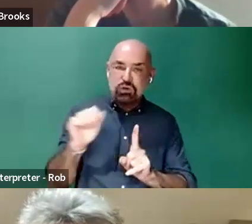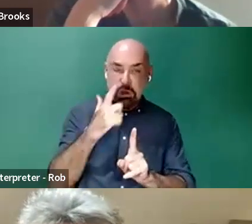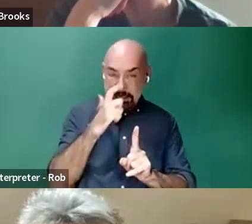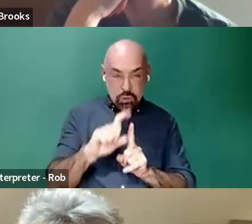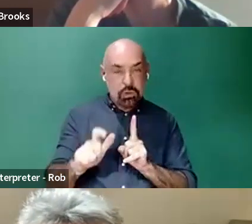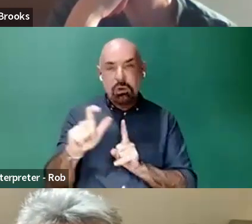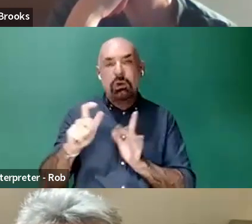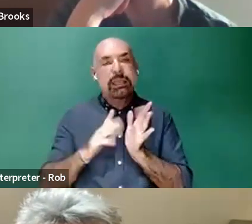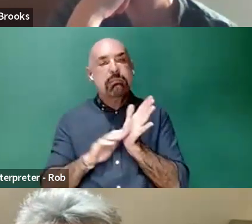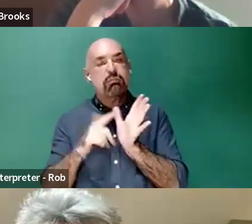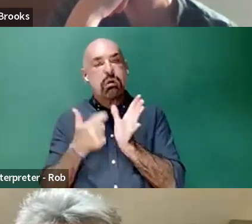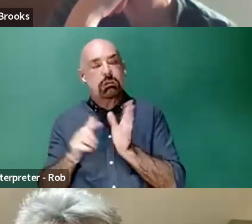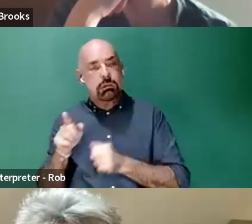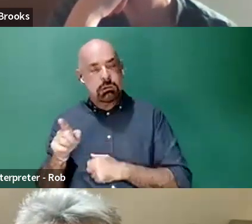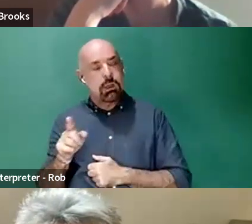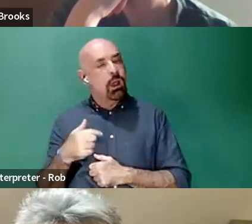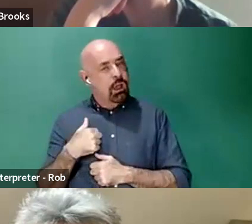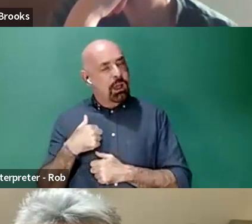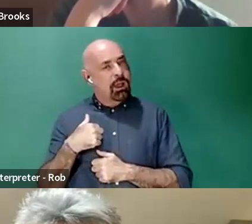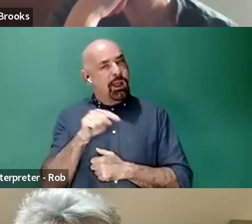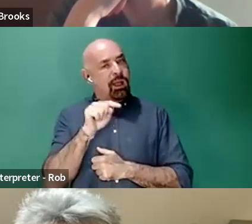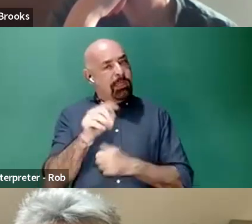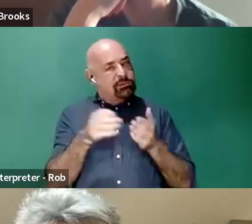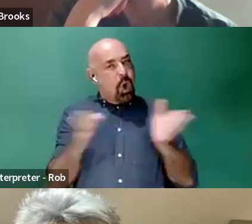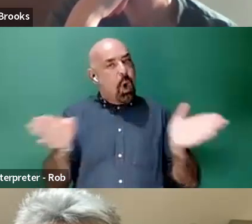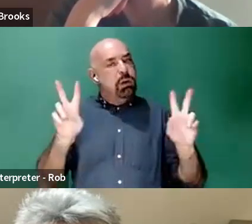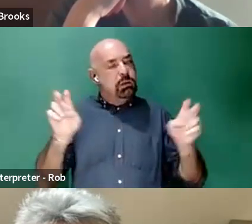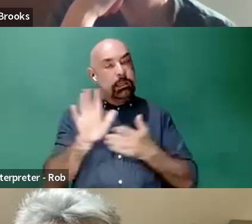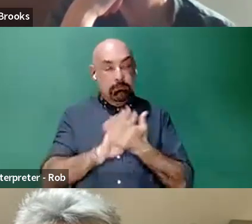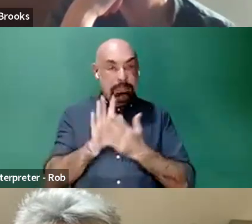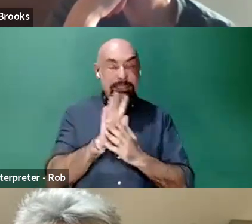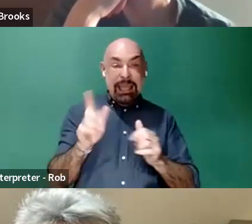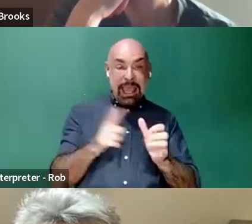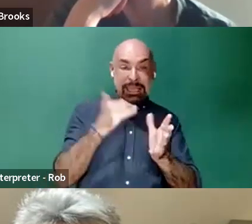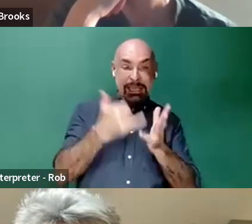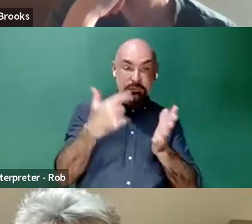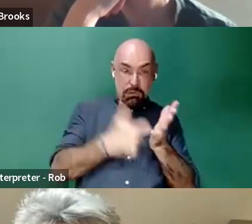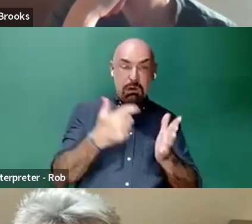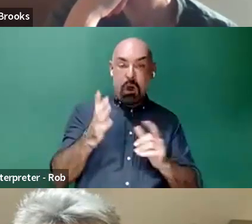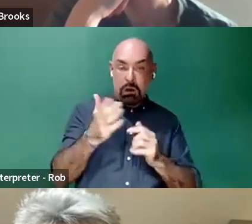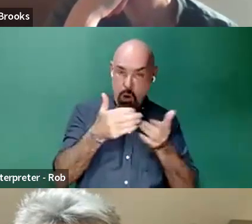From our understanding, it's an open source content. So the audiology refreshers is open to everybody.